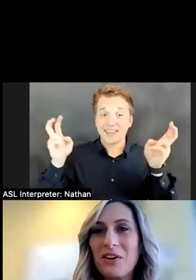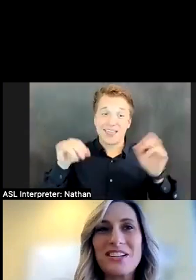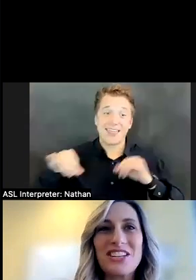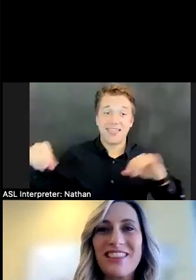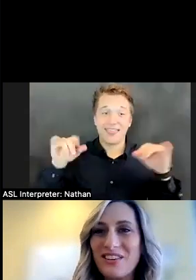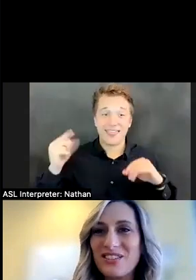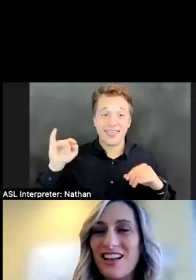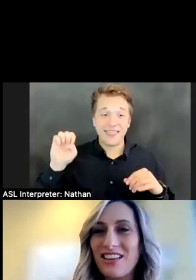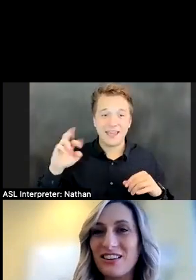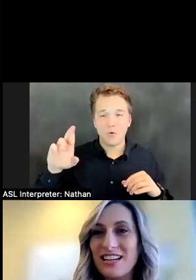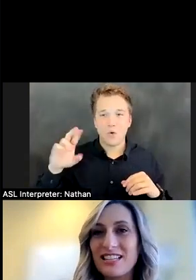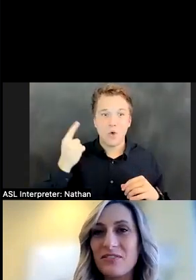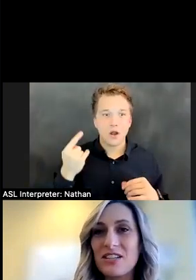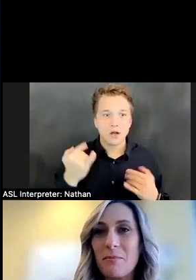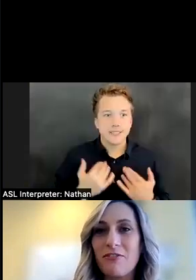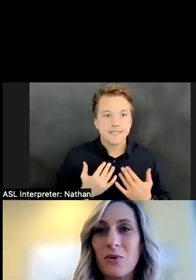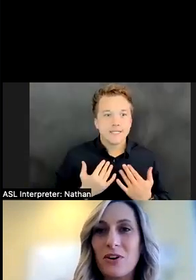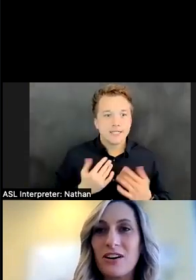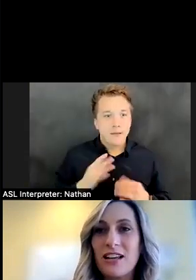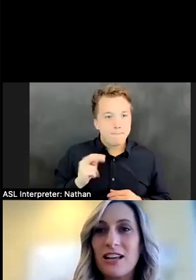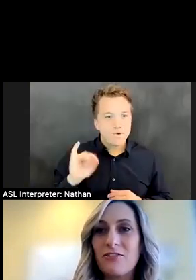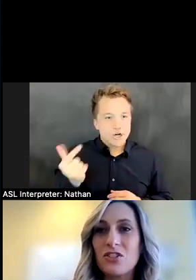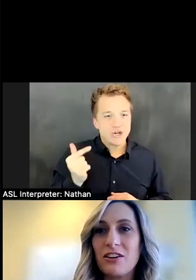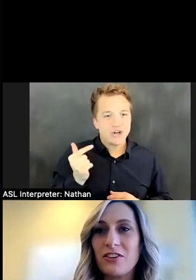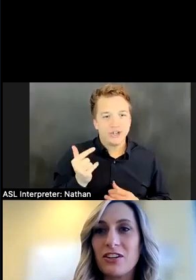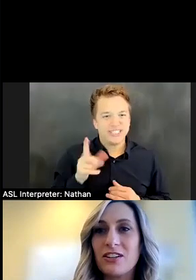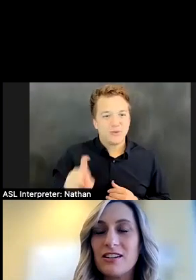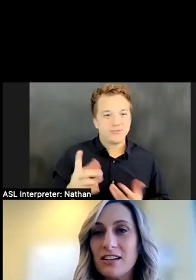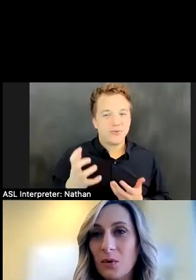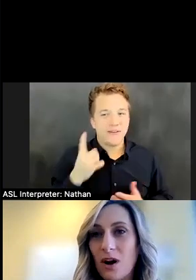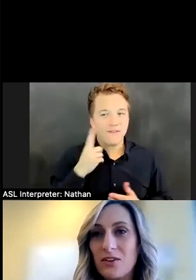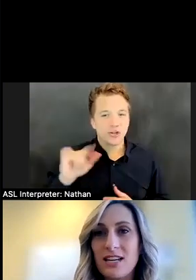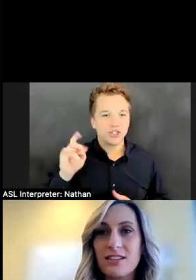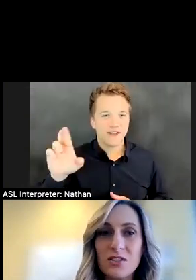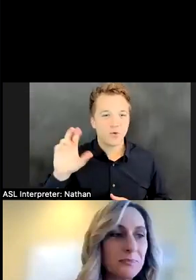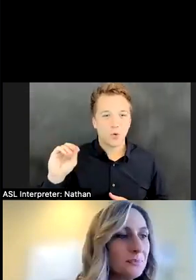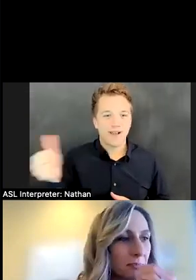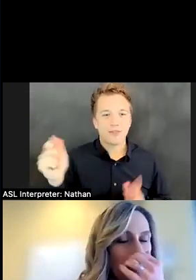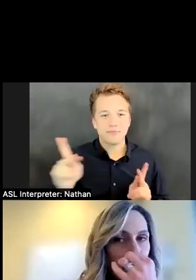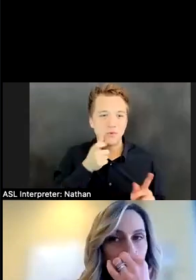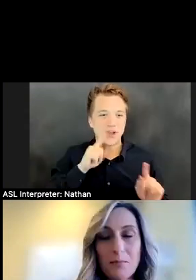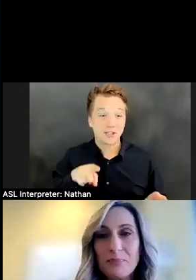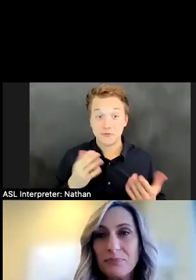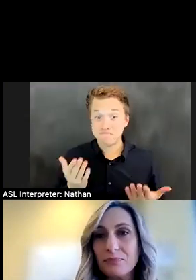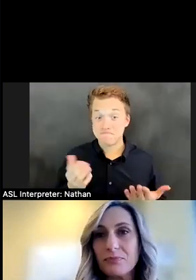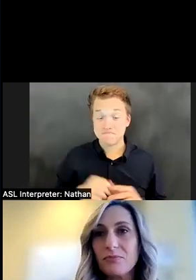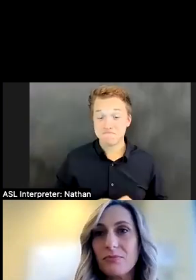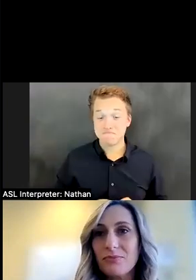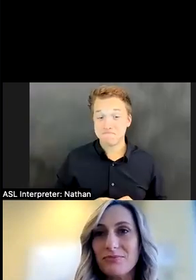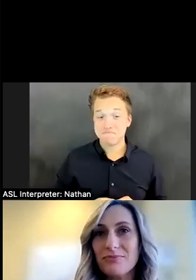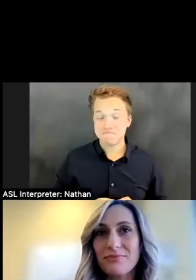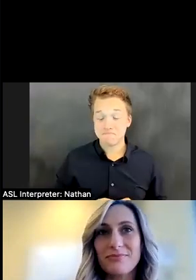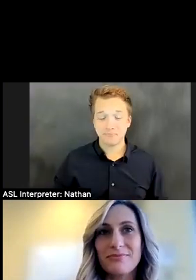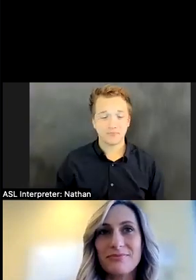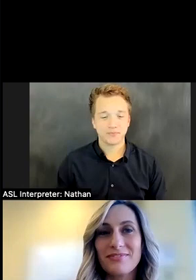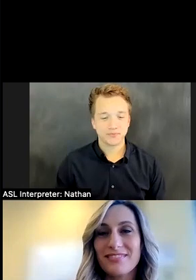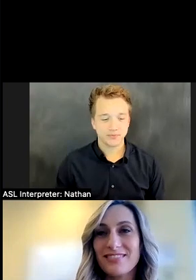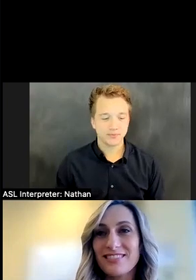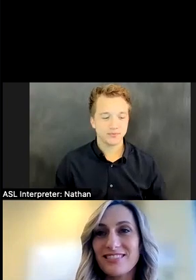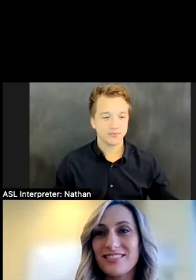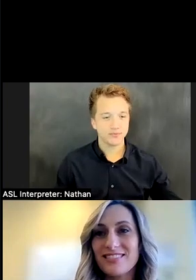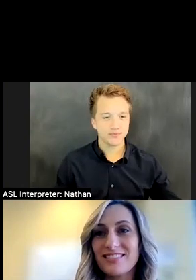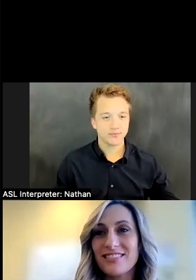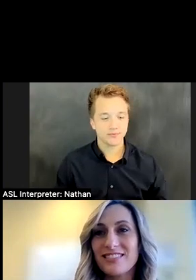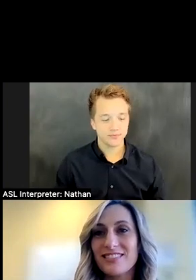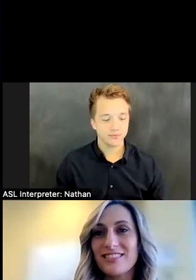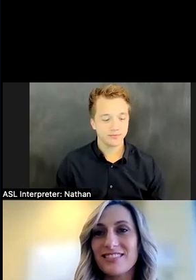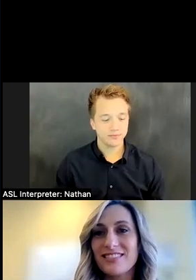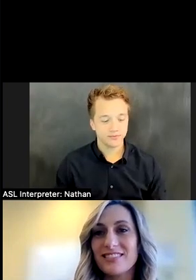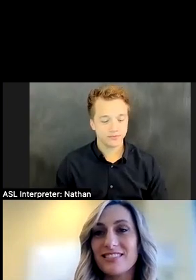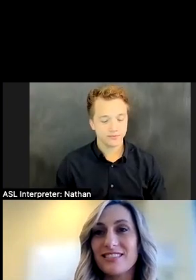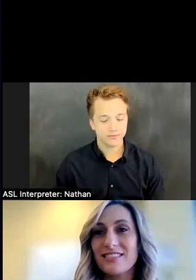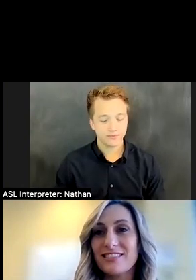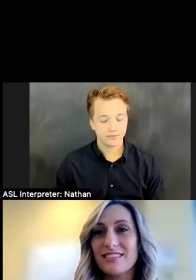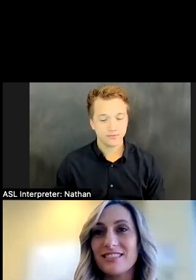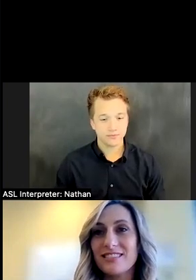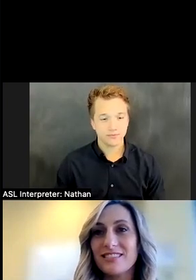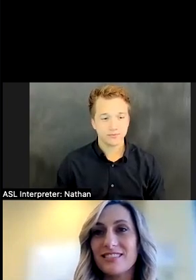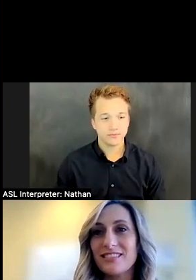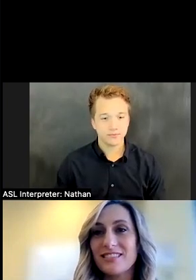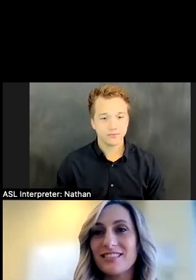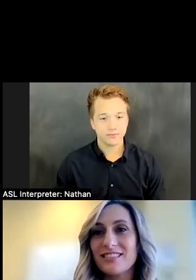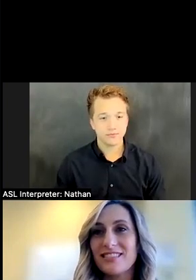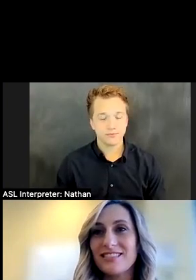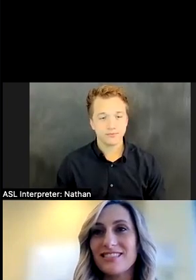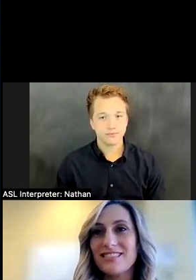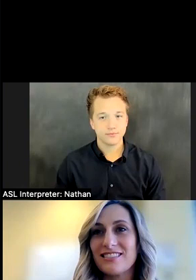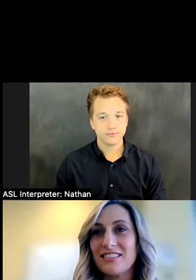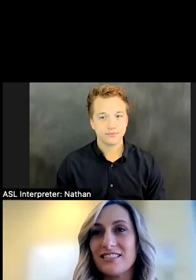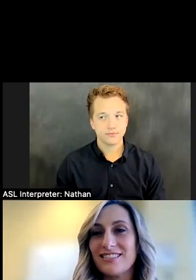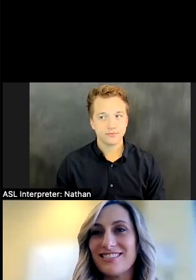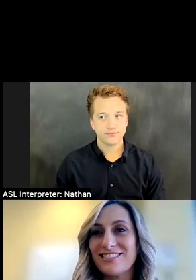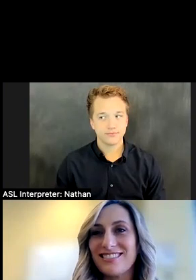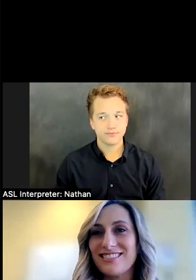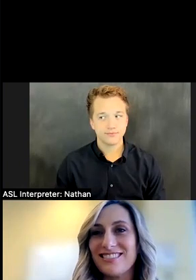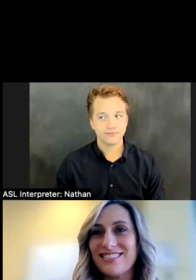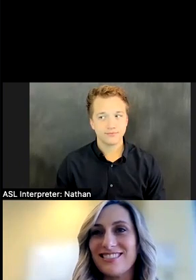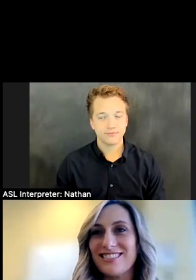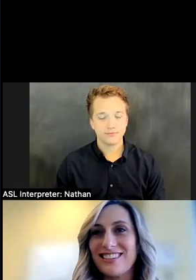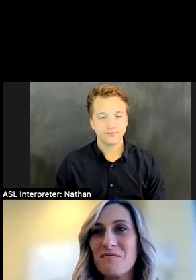question that you saw that you'd like to lift up for Jennifer or others to answer.